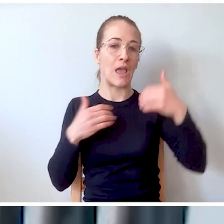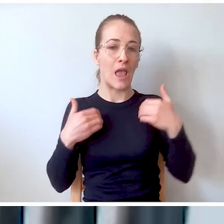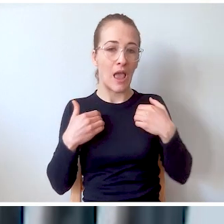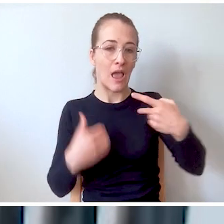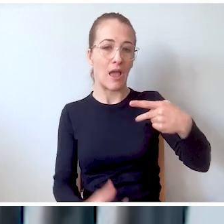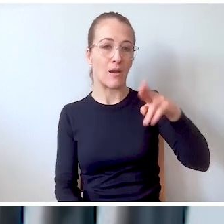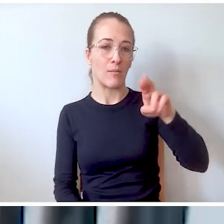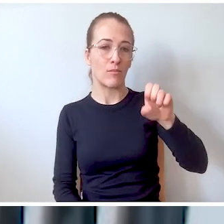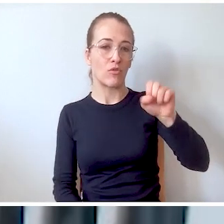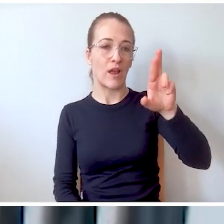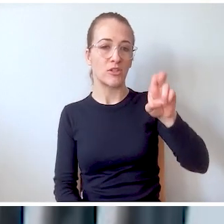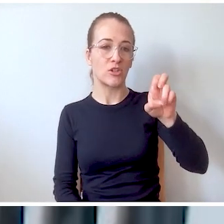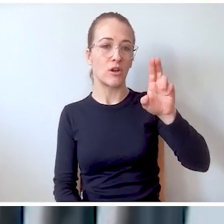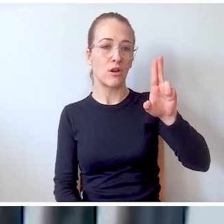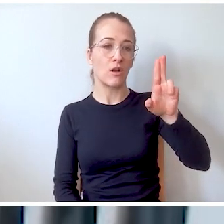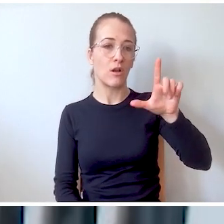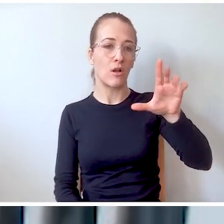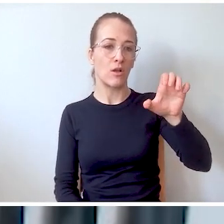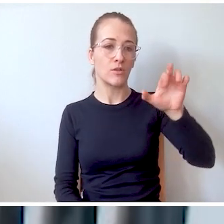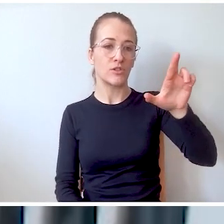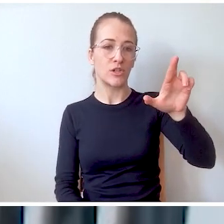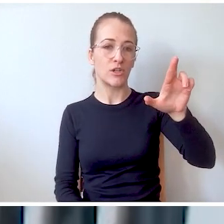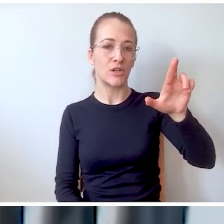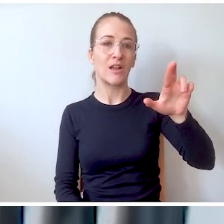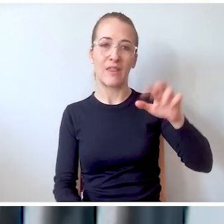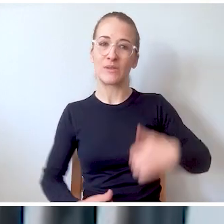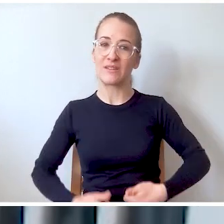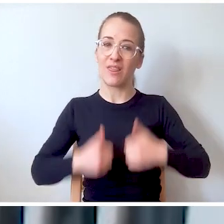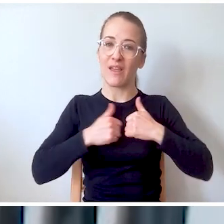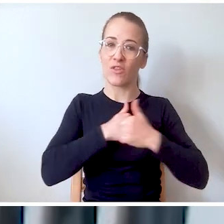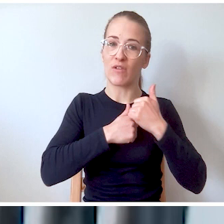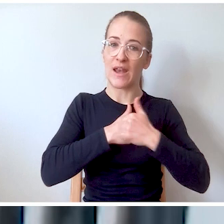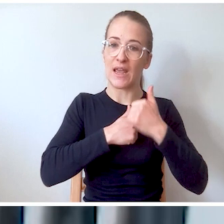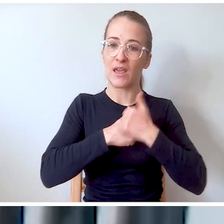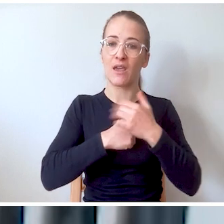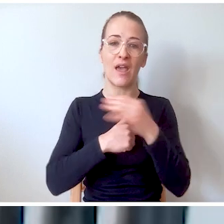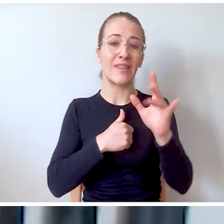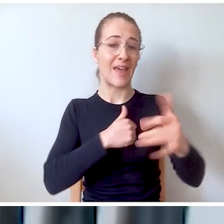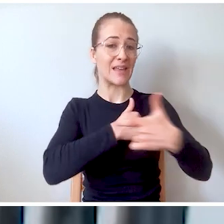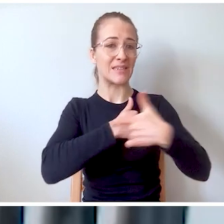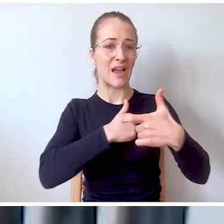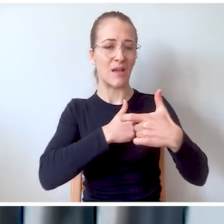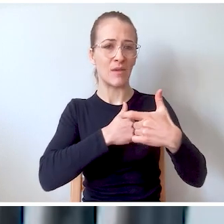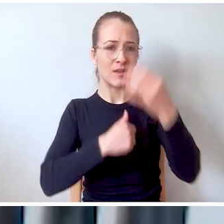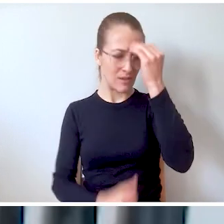that really put my life at risk. And it was at that time where I said to myself,